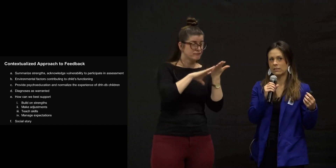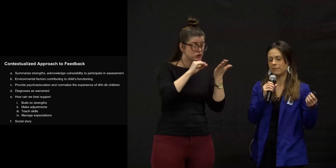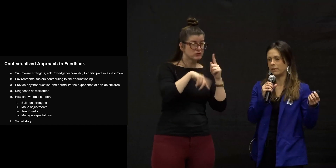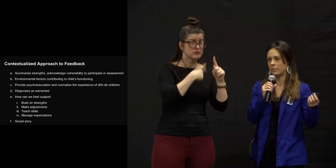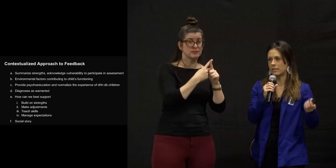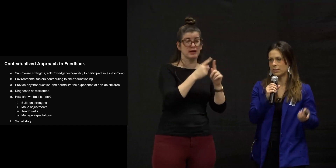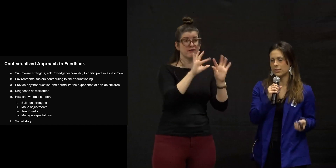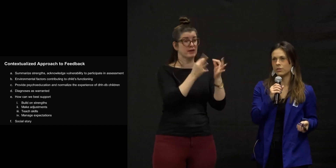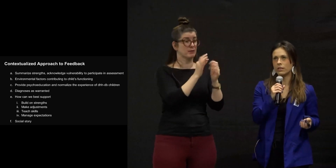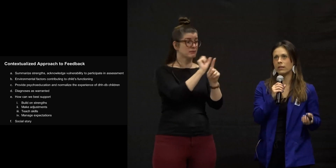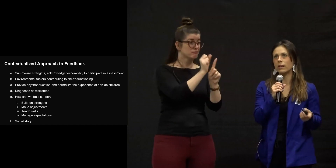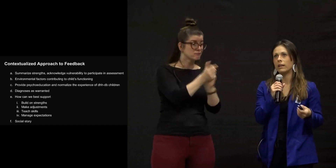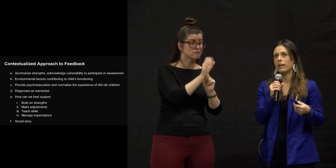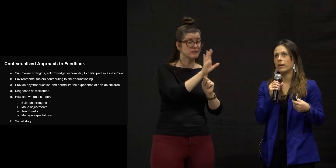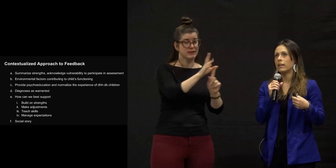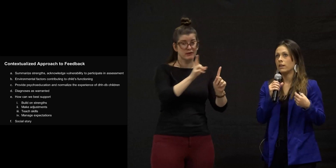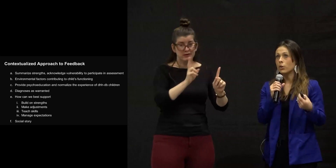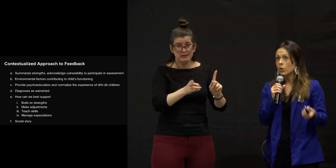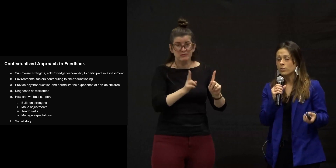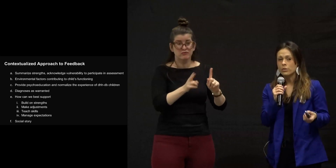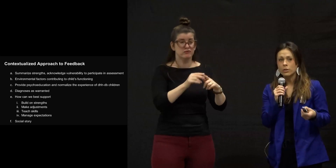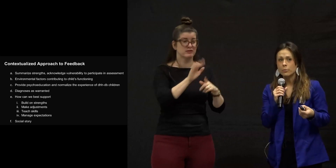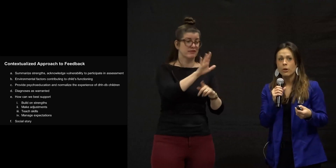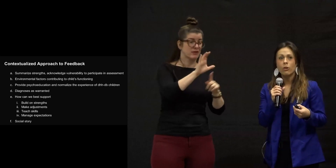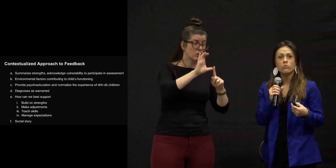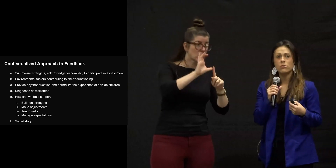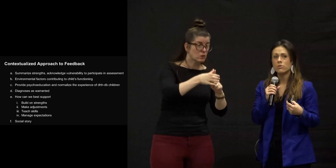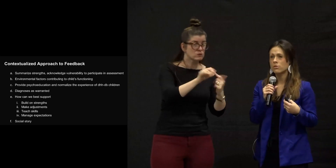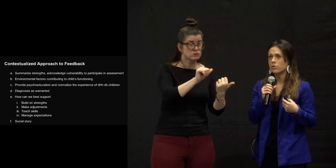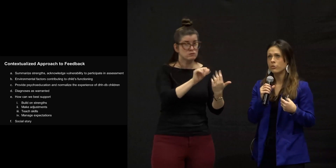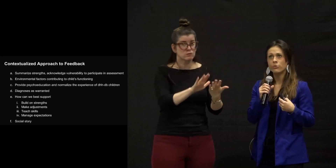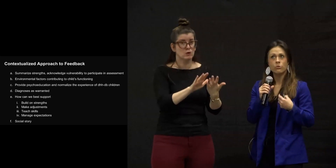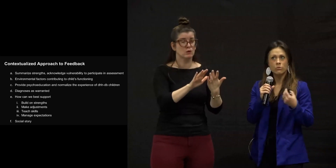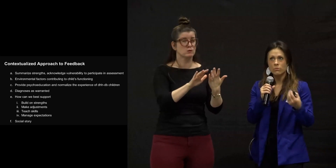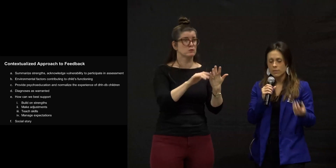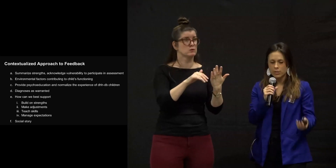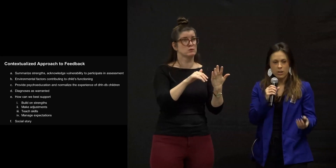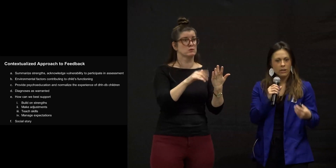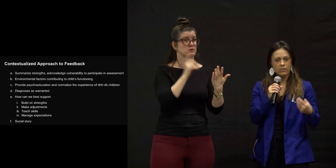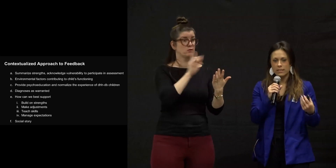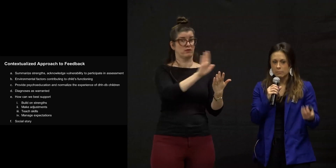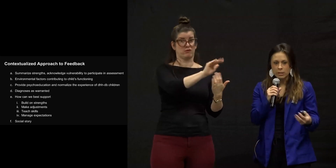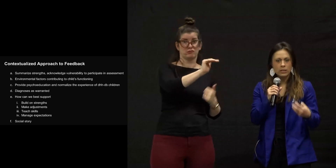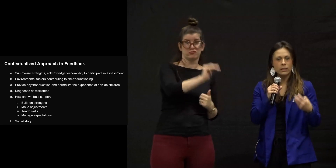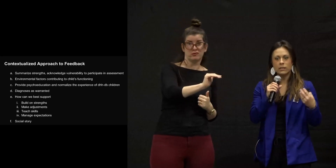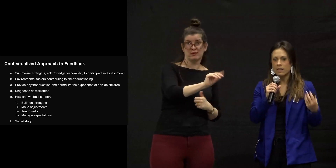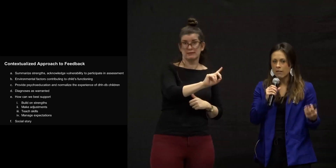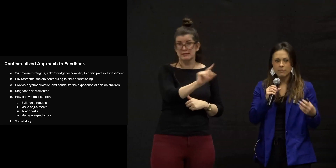the family's history, their cultural approach to their child, disability, deaf,